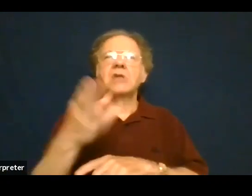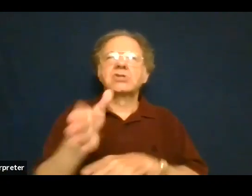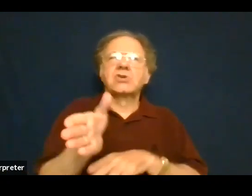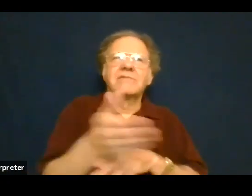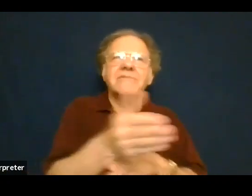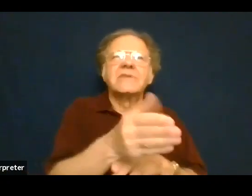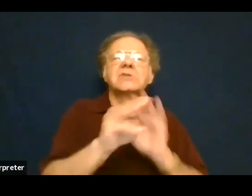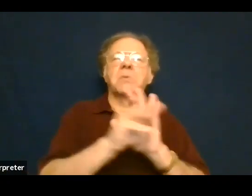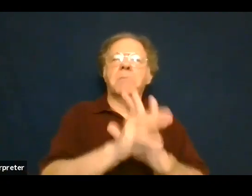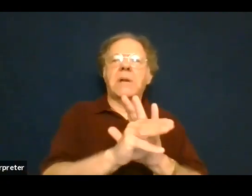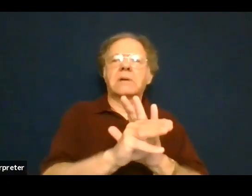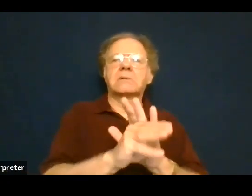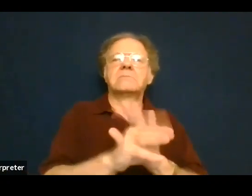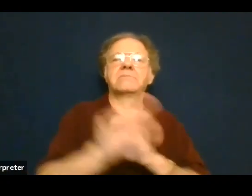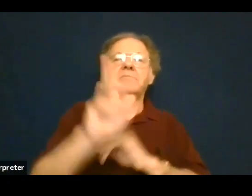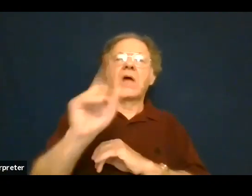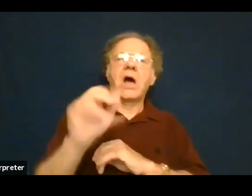Usher zebrafish models, I should say.